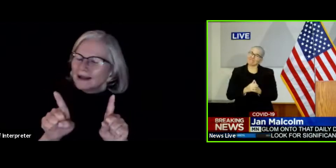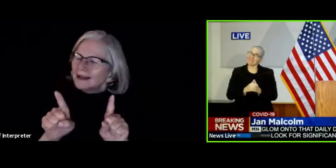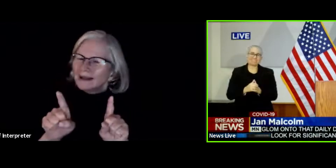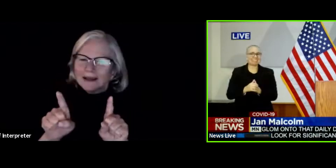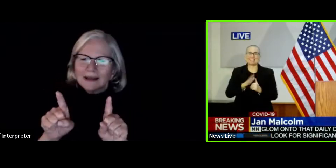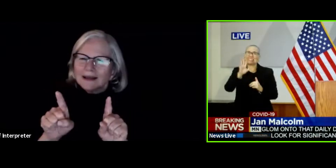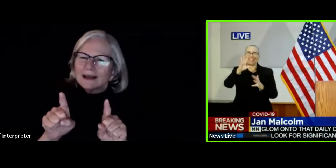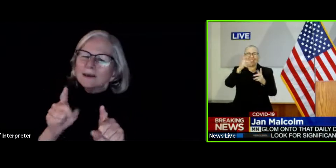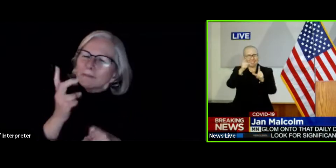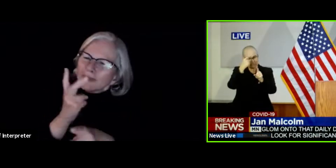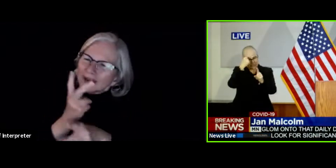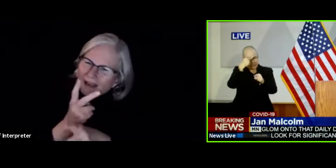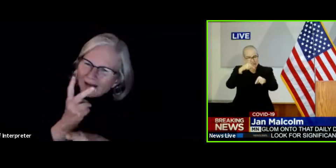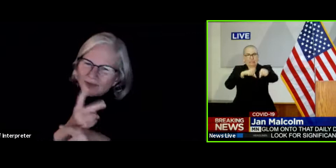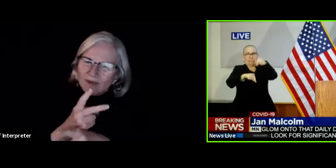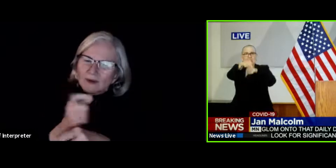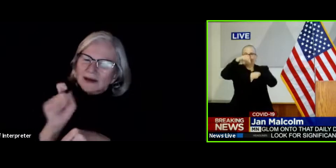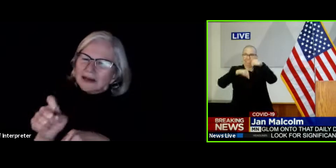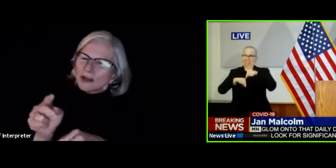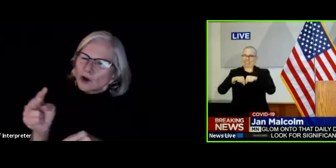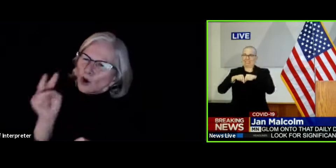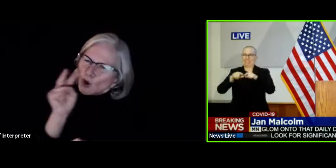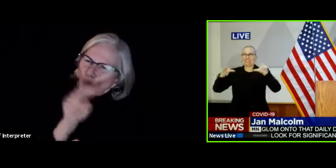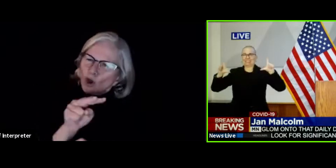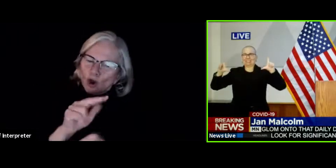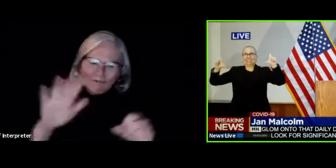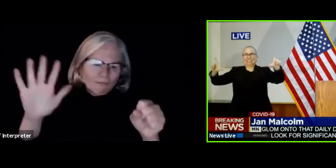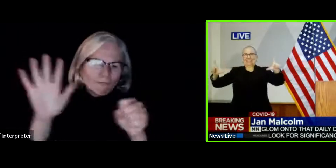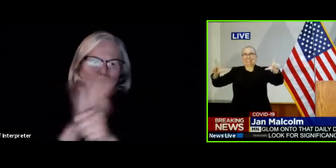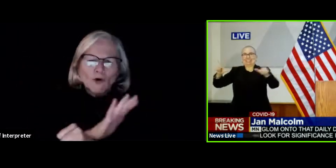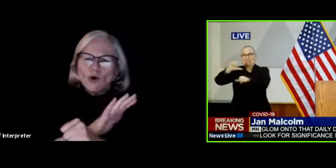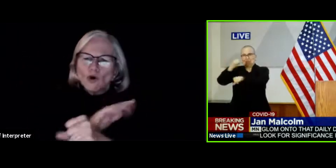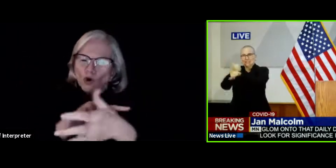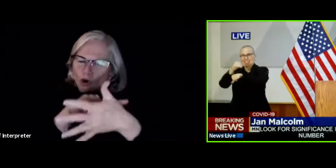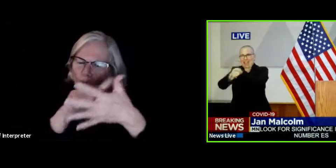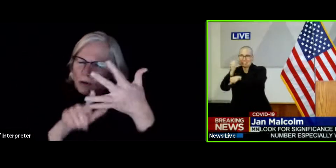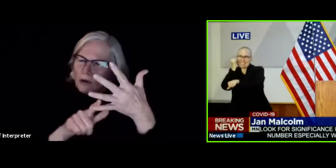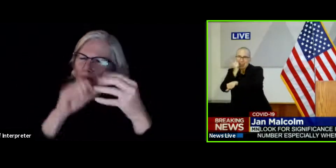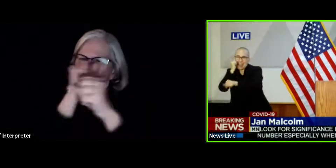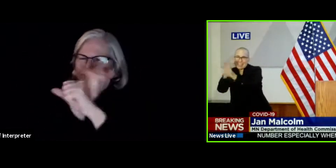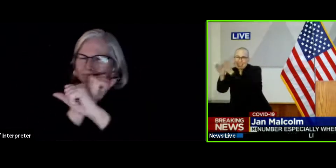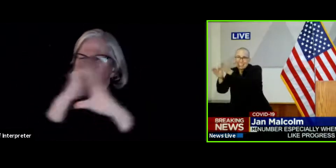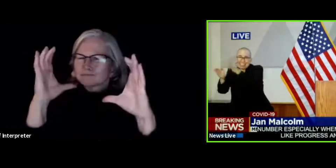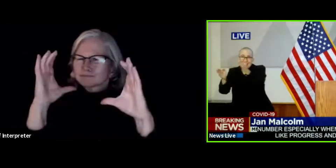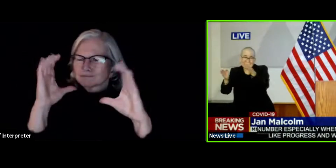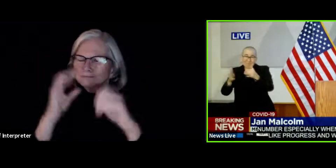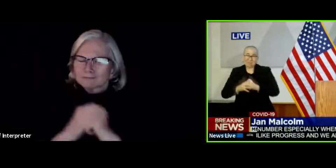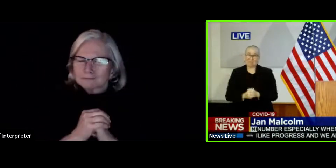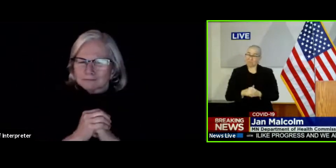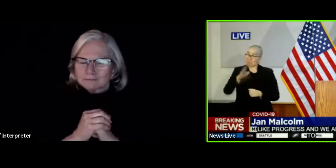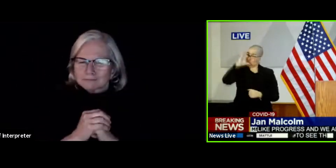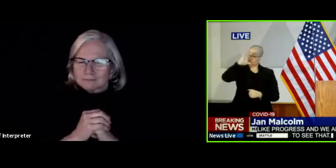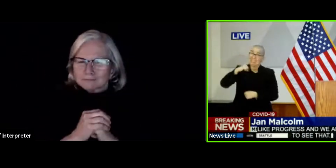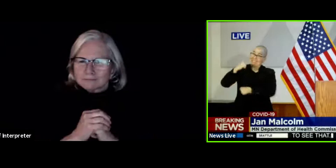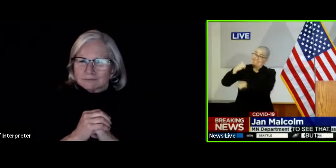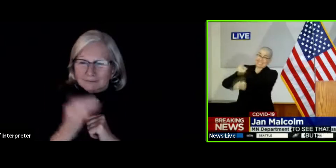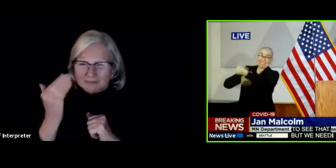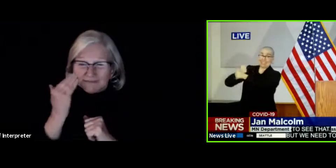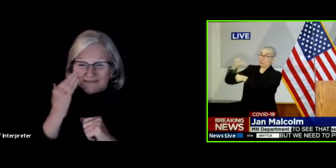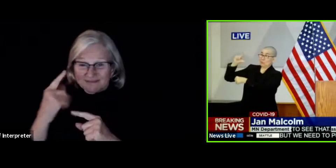TRENDS. AND I DO KNOW THAT 2020 FEELS, FOR SO MANY OF US, LIKE IT'S BEEN THE LONGEST YEAR EVER BUT IT'S JUST